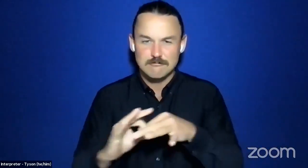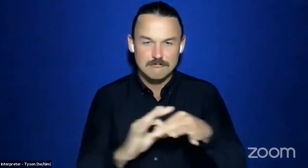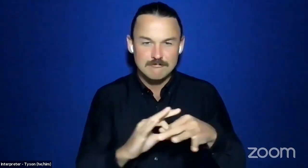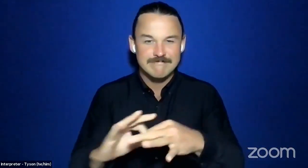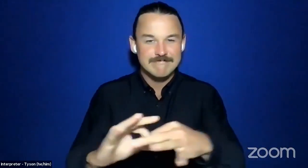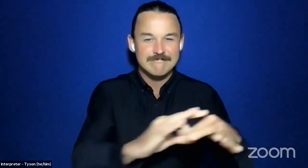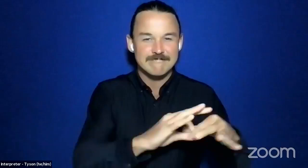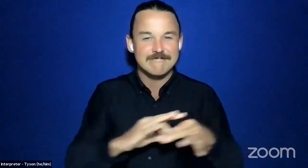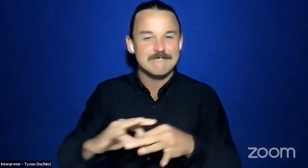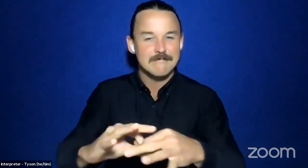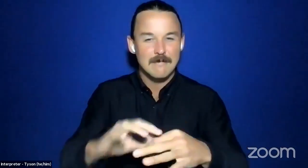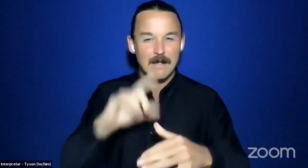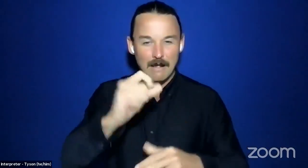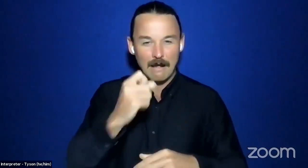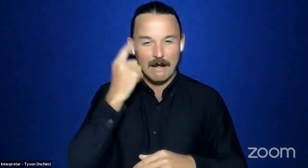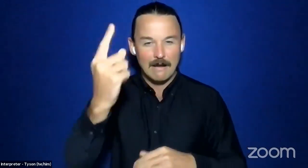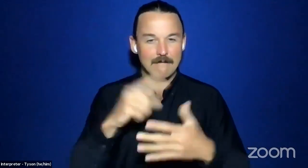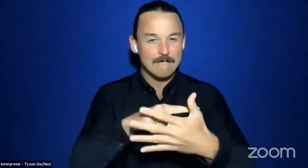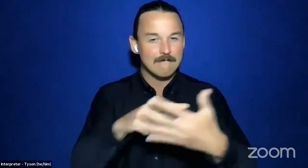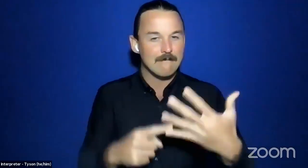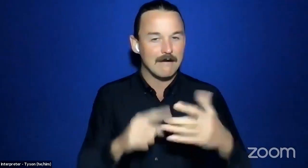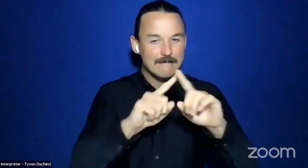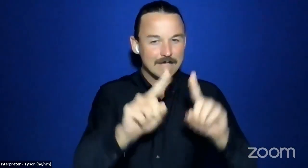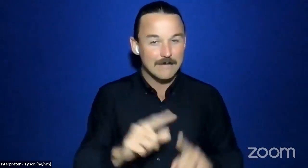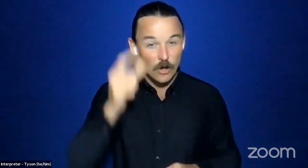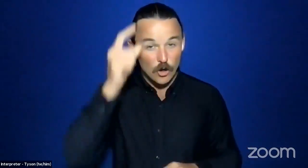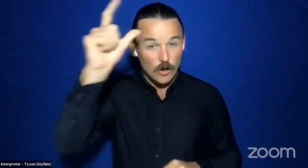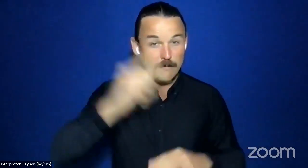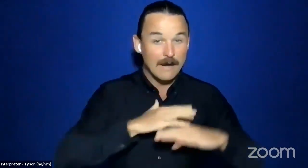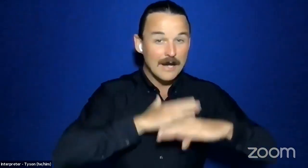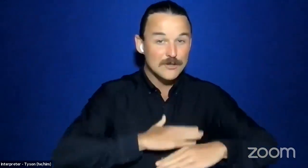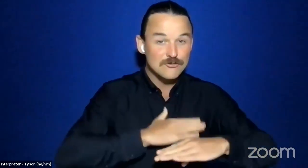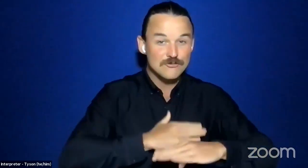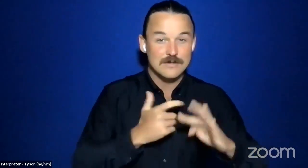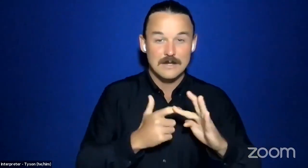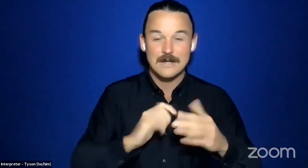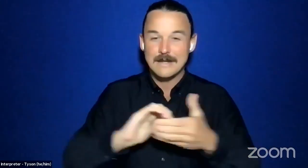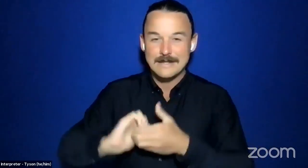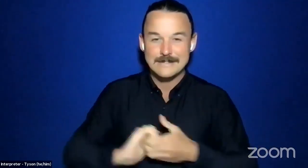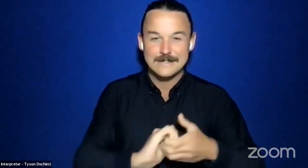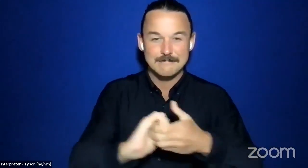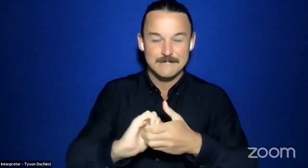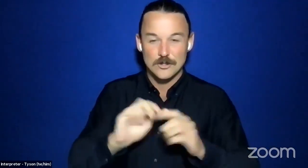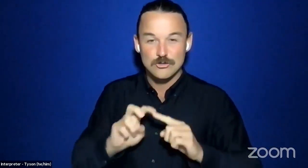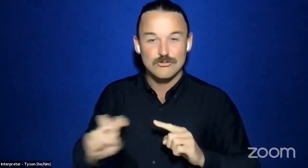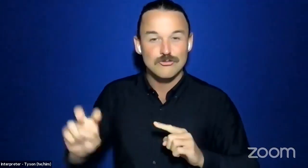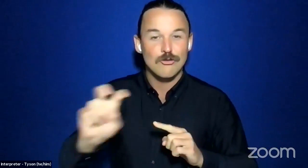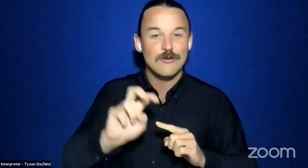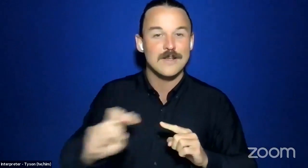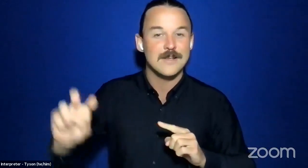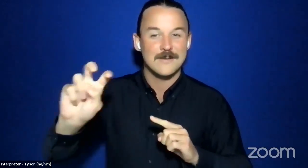interconnected relationship interconnected relationship, and it can be understood through five different concepts that is country code. nship journey and connectedness